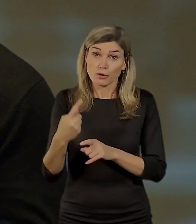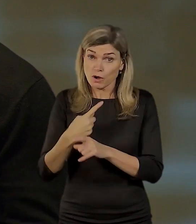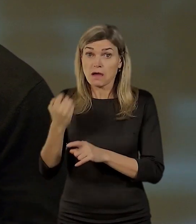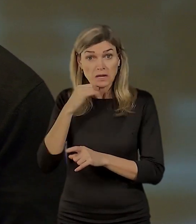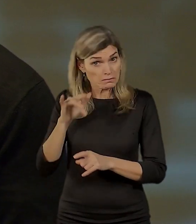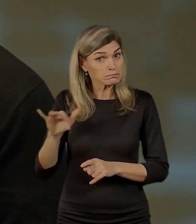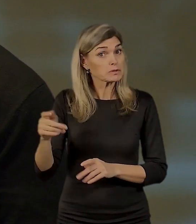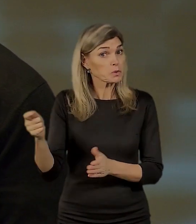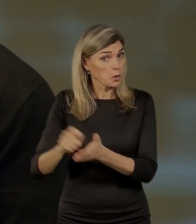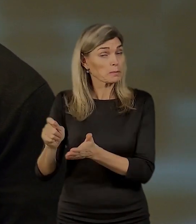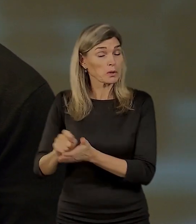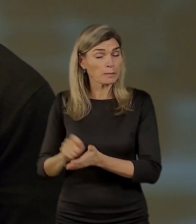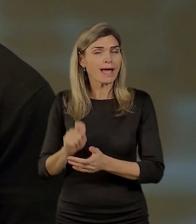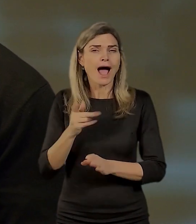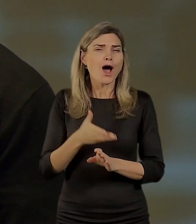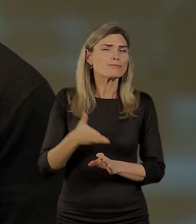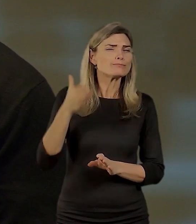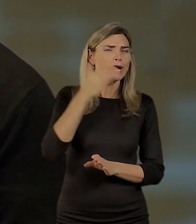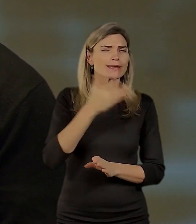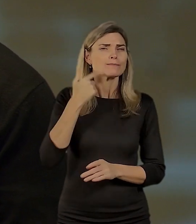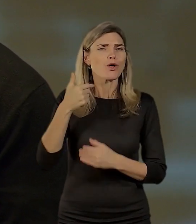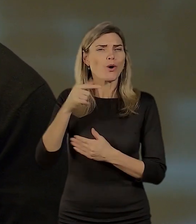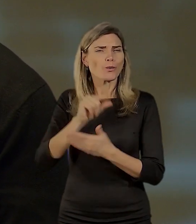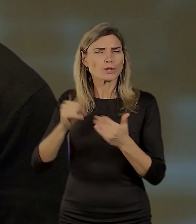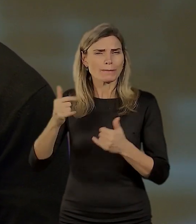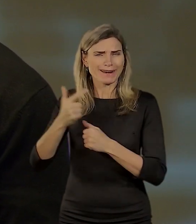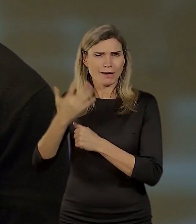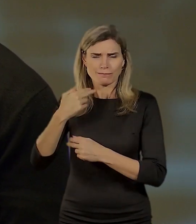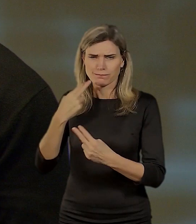As for the Prague 12 district, unfortunately we are not among the wealthier districts